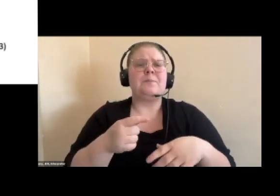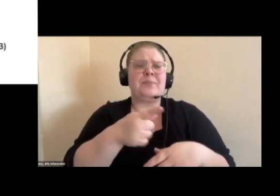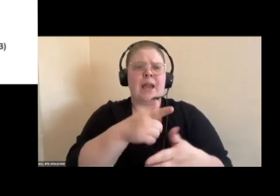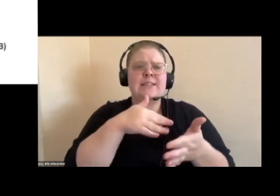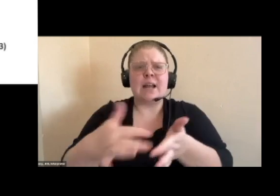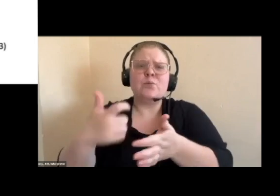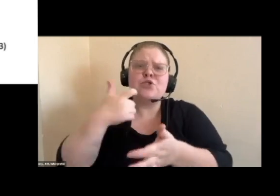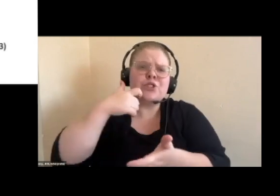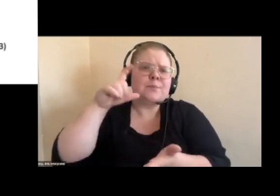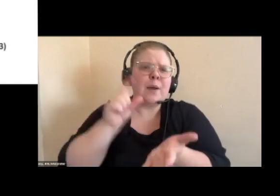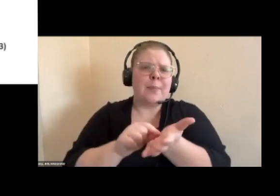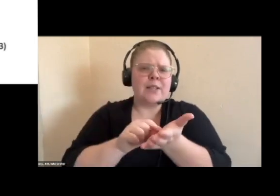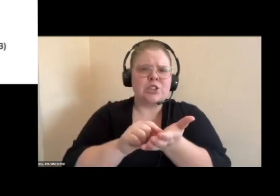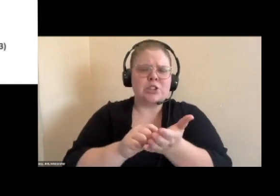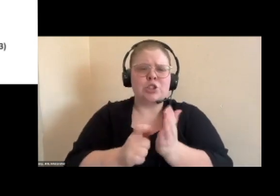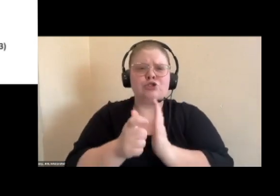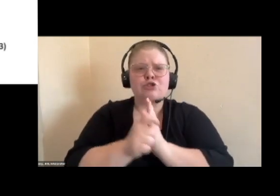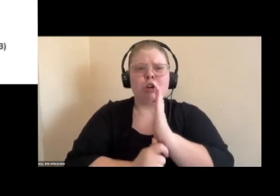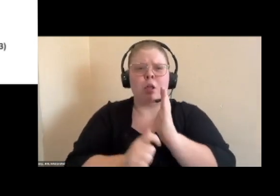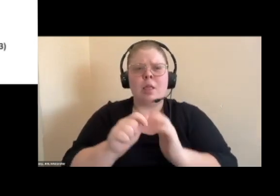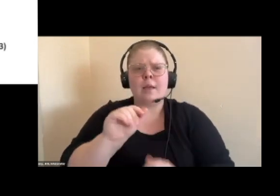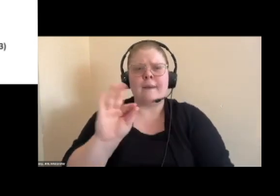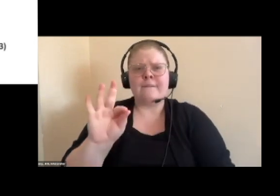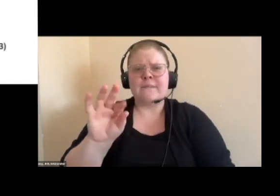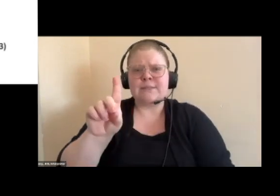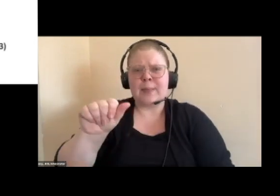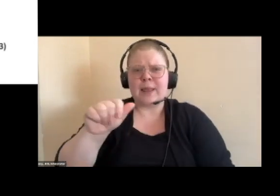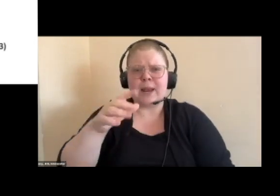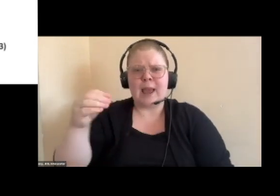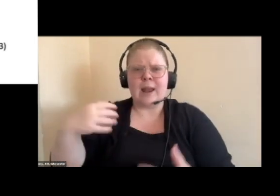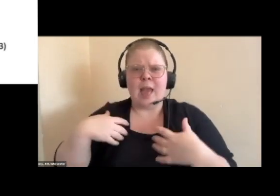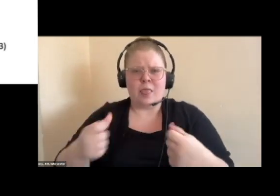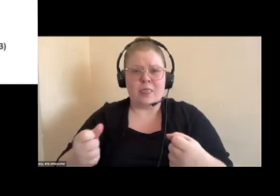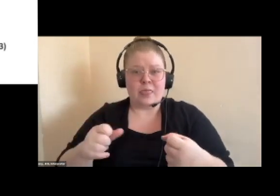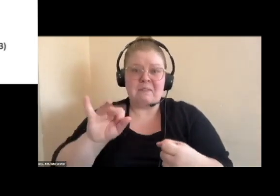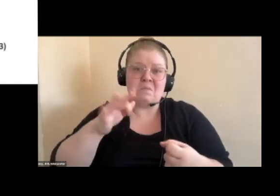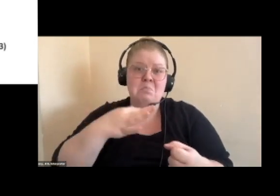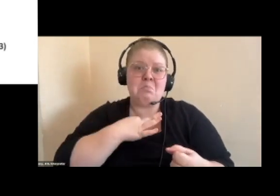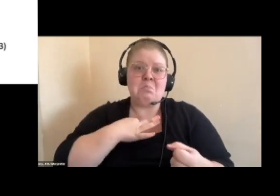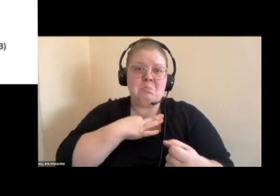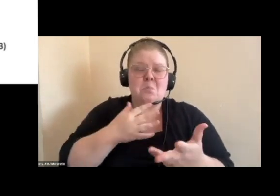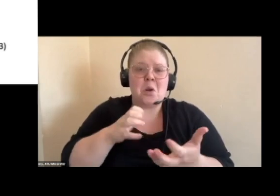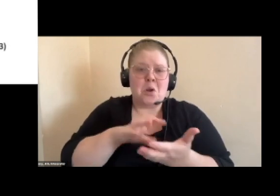the journal Disability and Health. If you're interested in learning more,